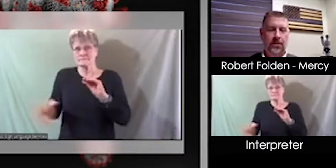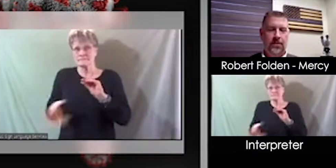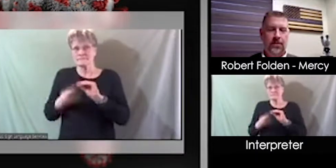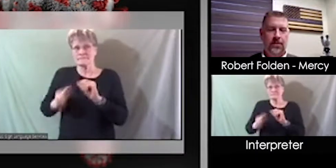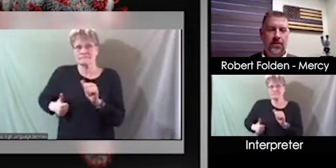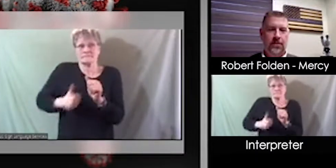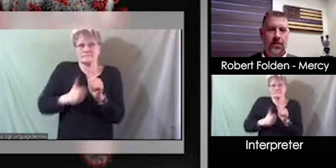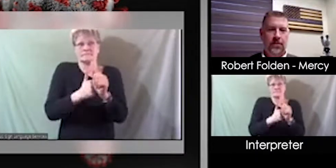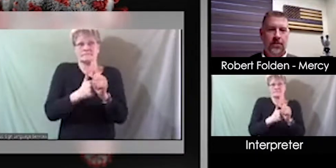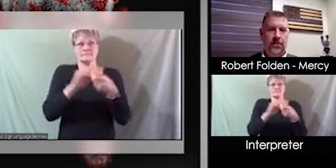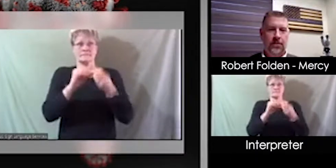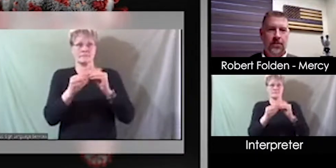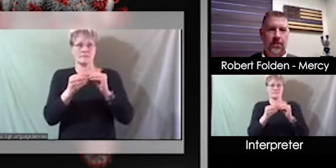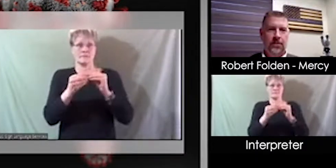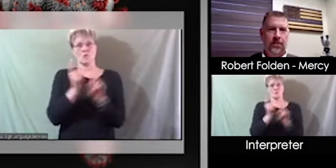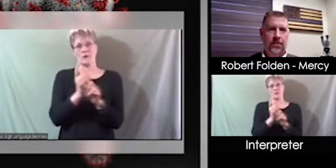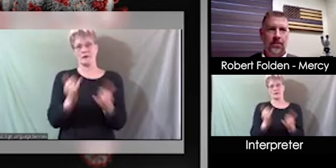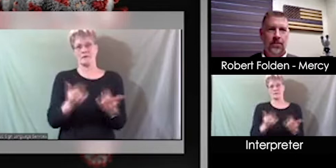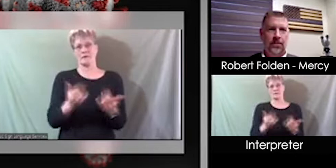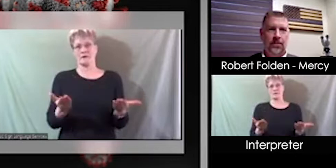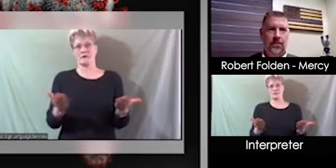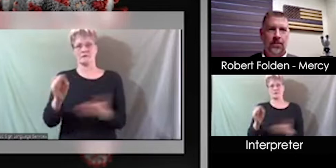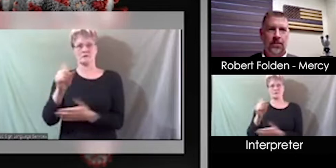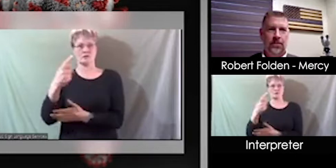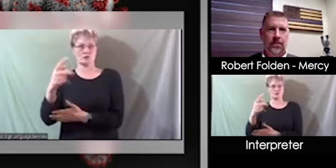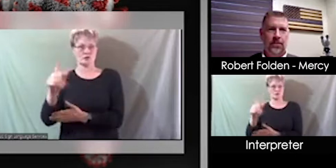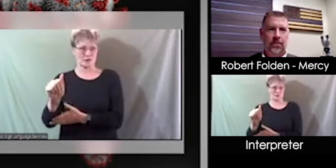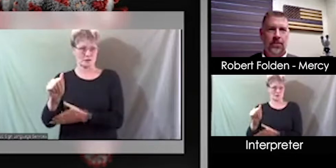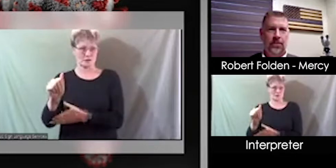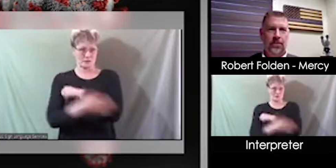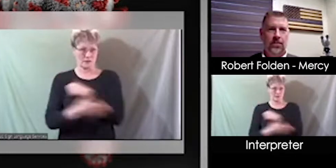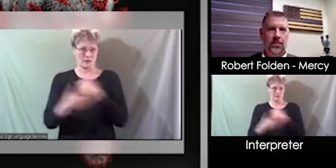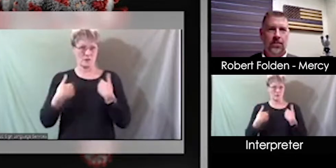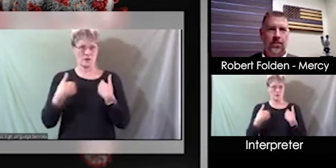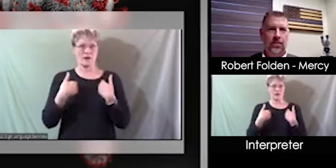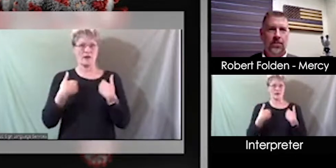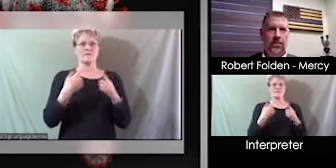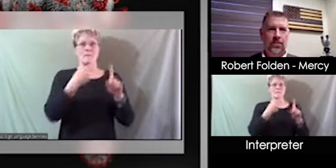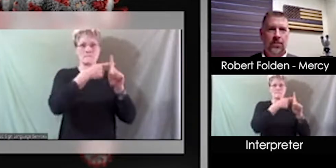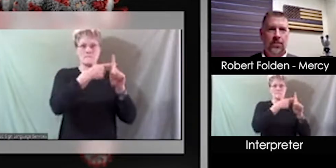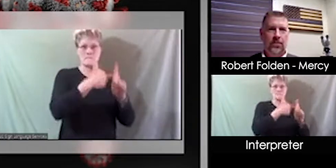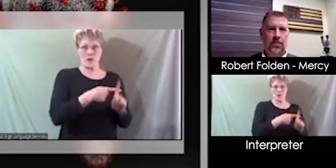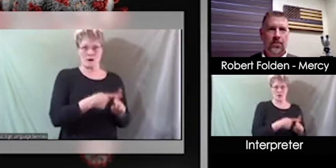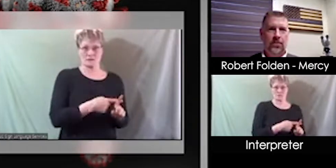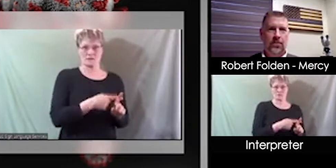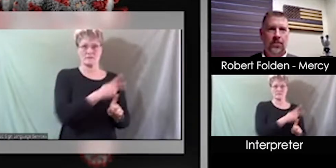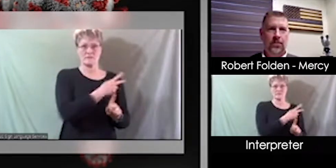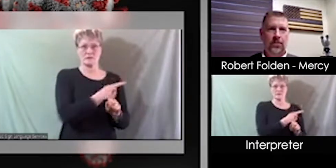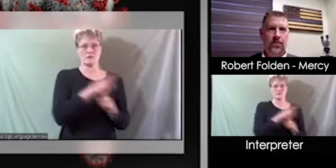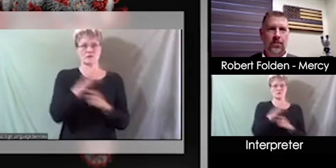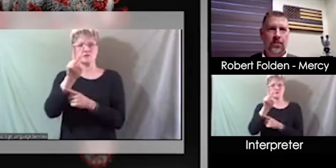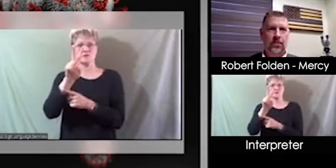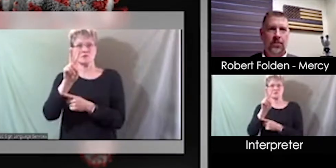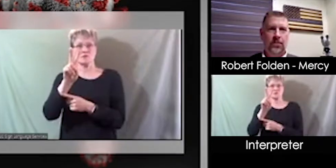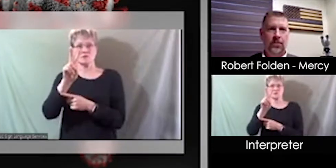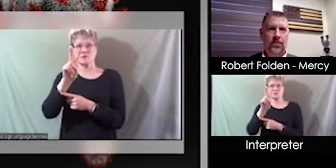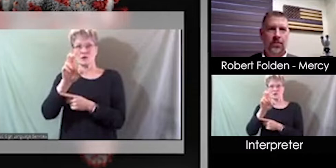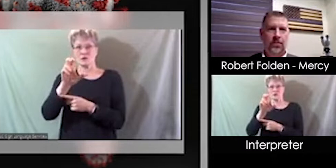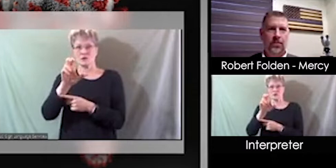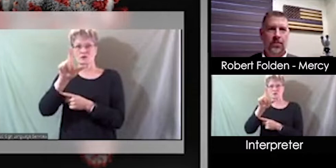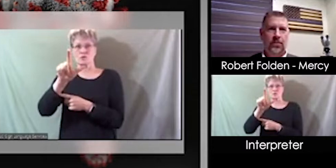in Shasta County: 5 positive cases 224 negative cases, that is 134 from our